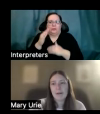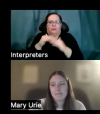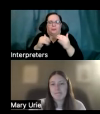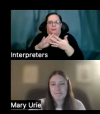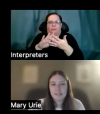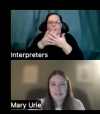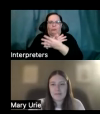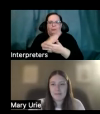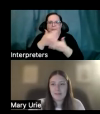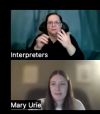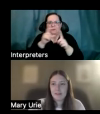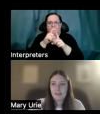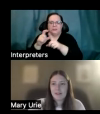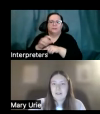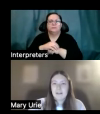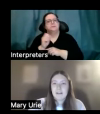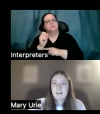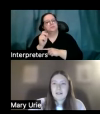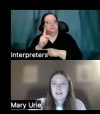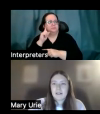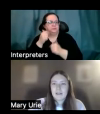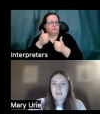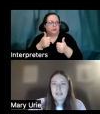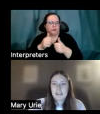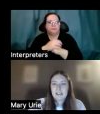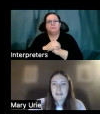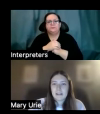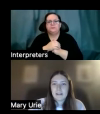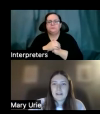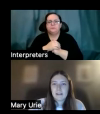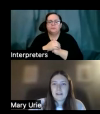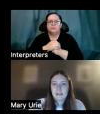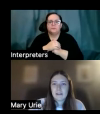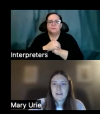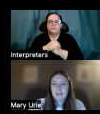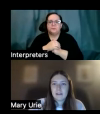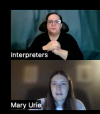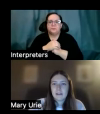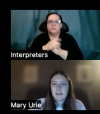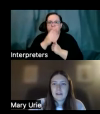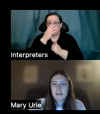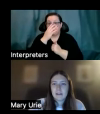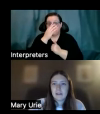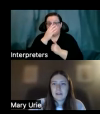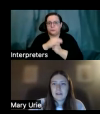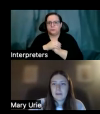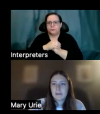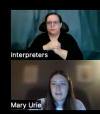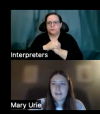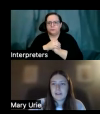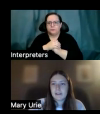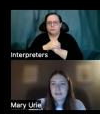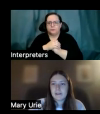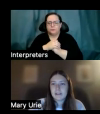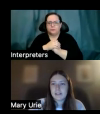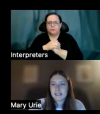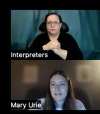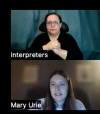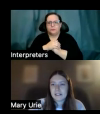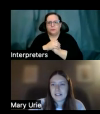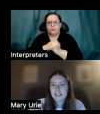Okay, sounds good. All right. I was gonna see if I could slide